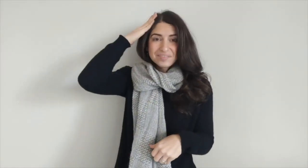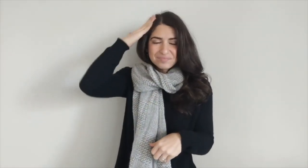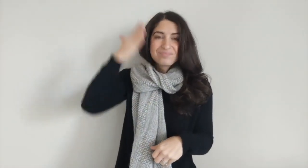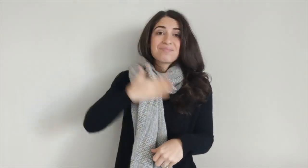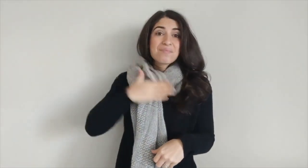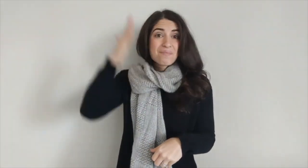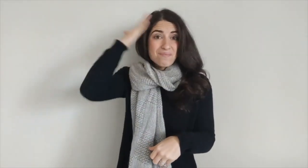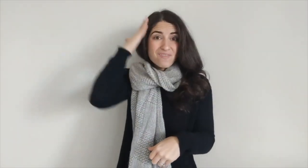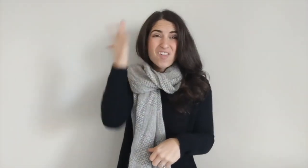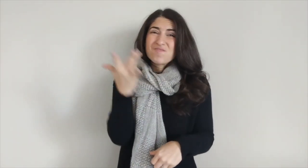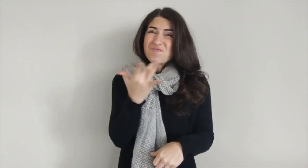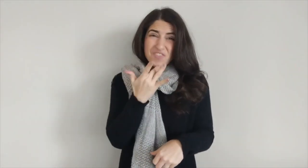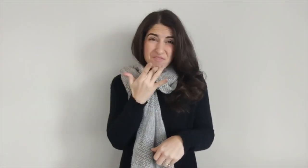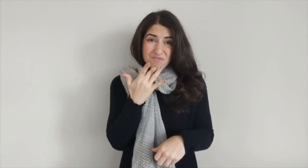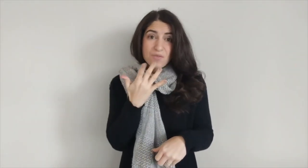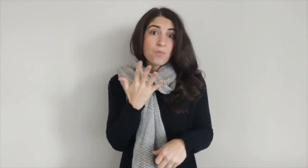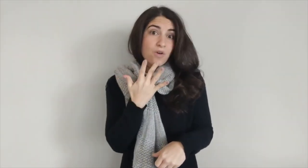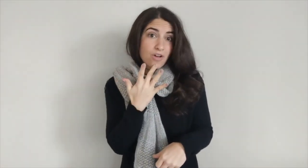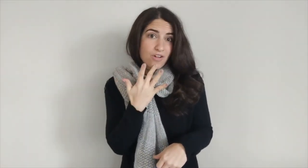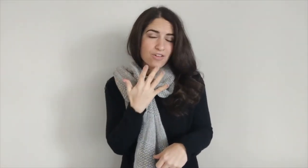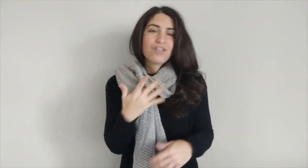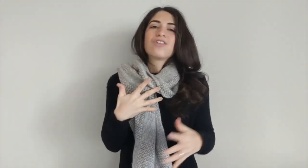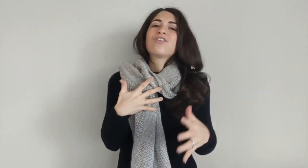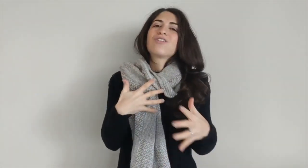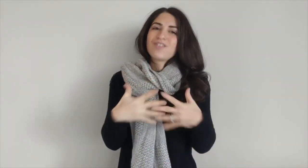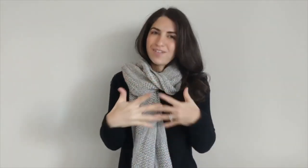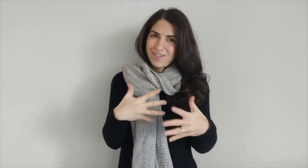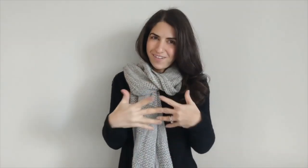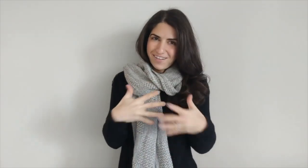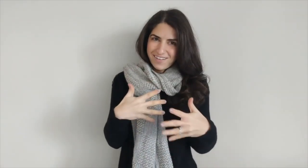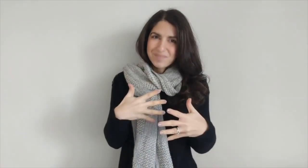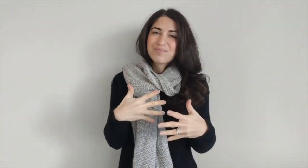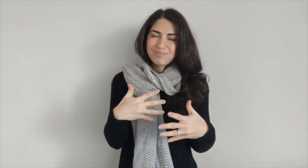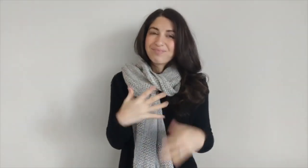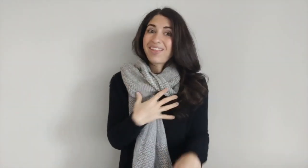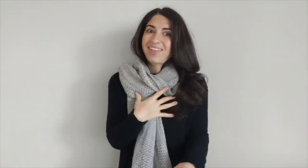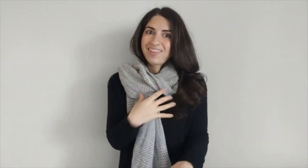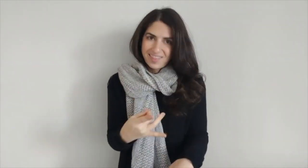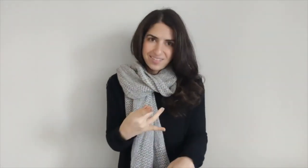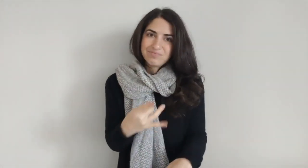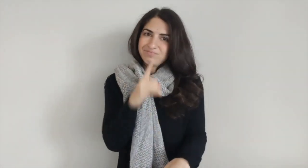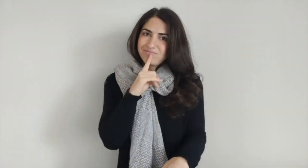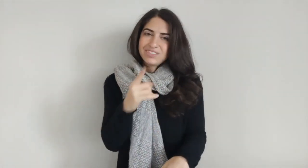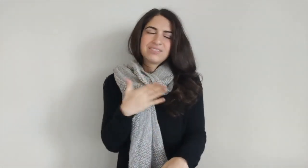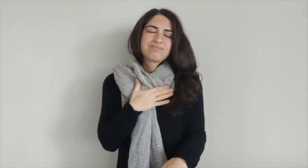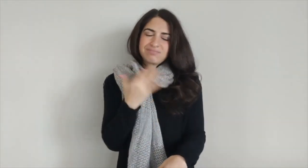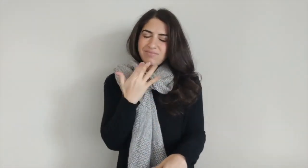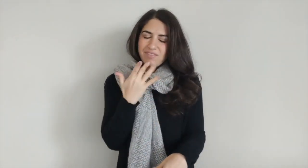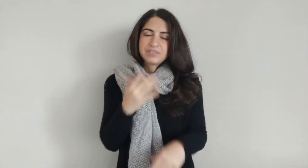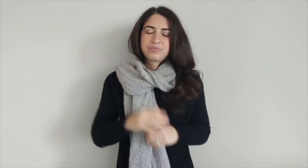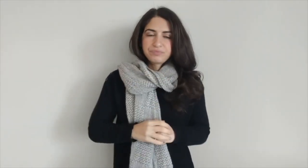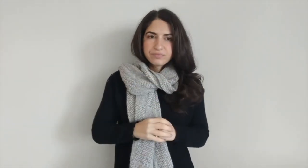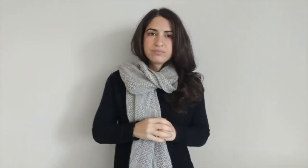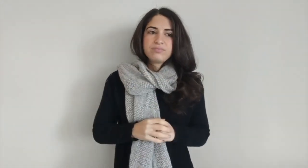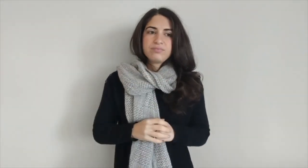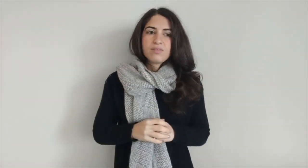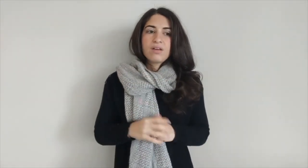My hat was my favorite. What color? Gray. I liked it, really it was my favorite.